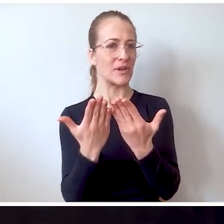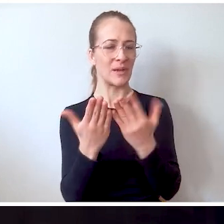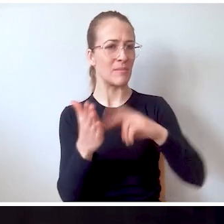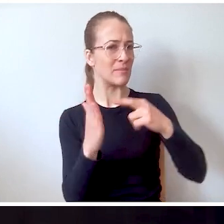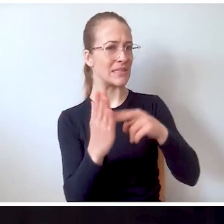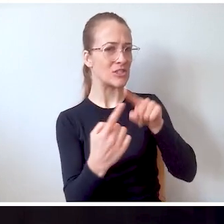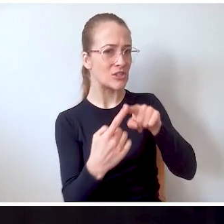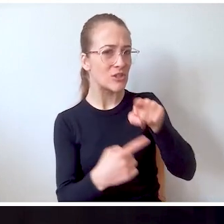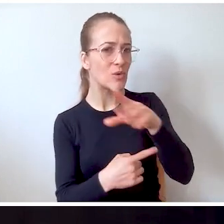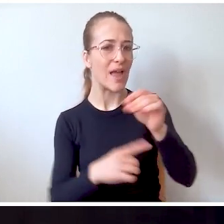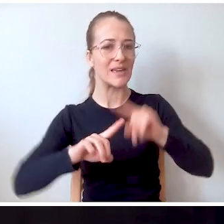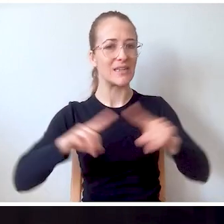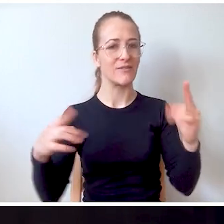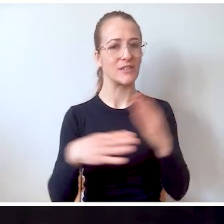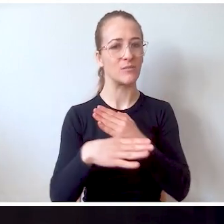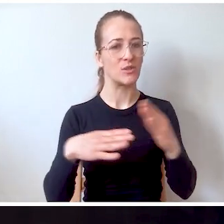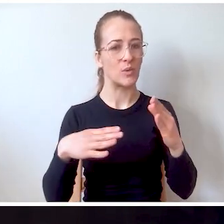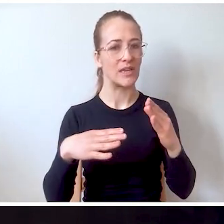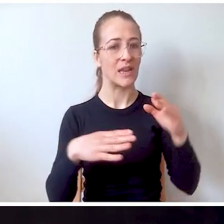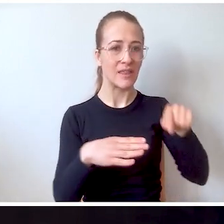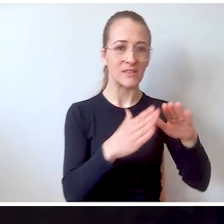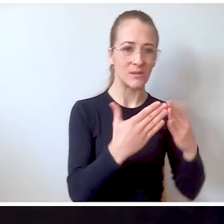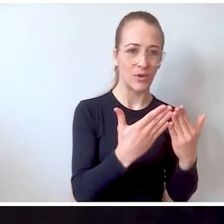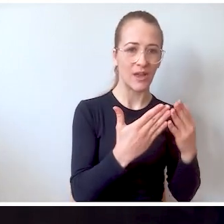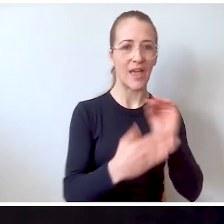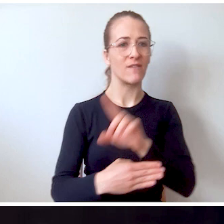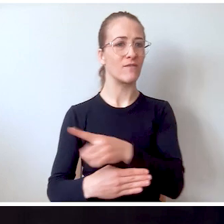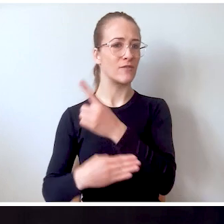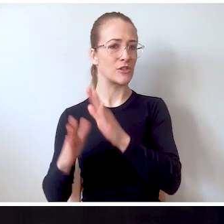And is there a difference between this book and your first,